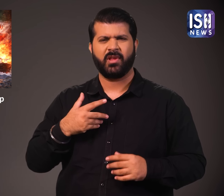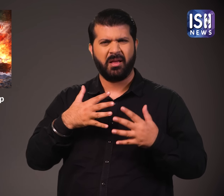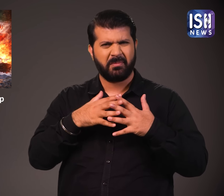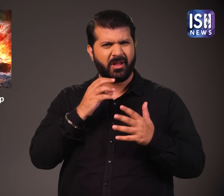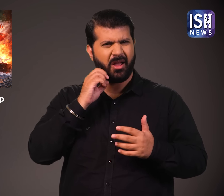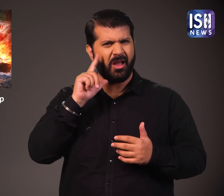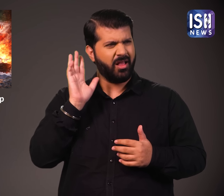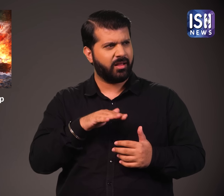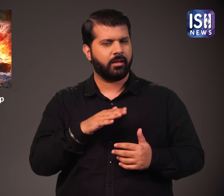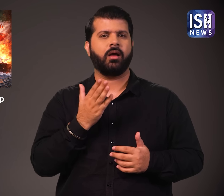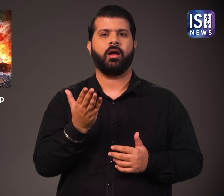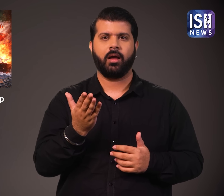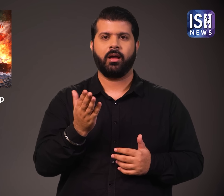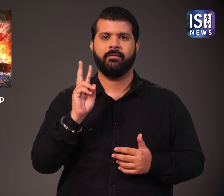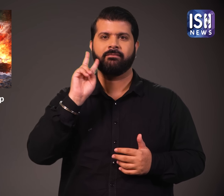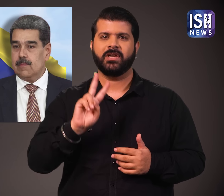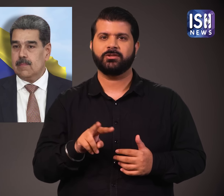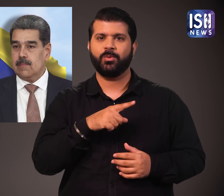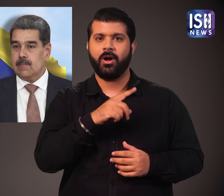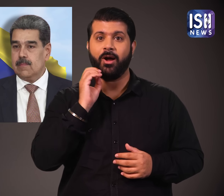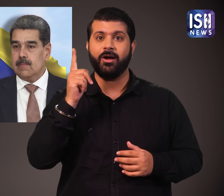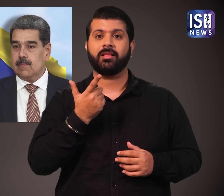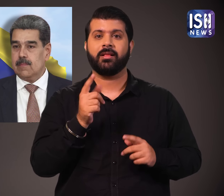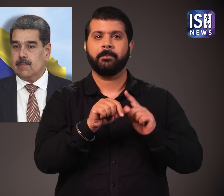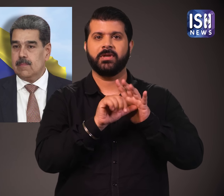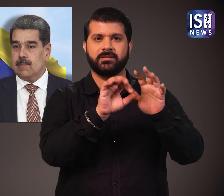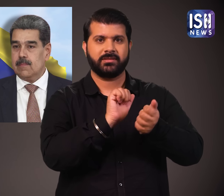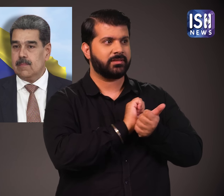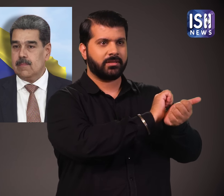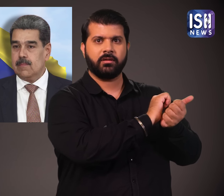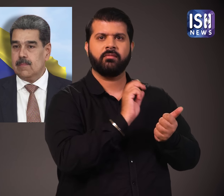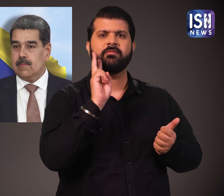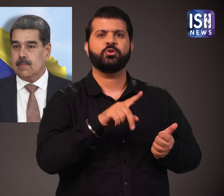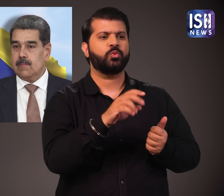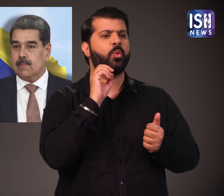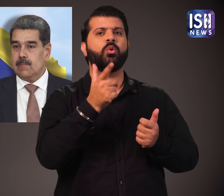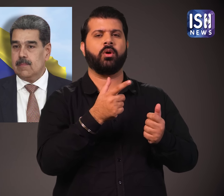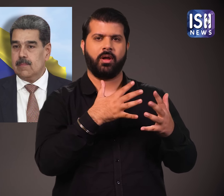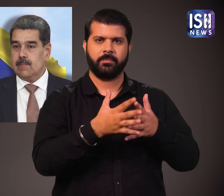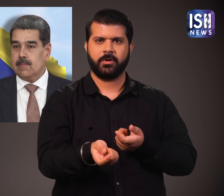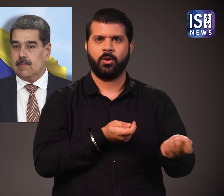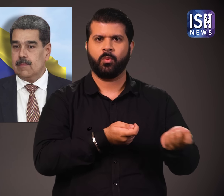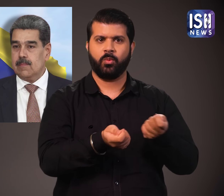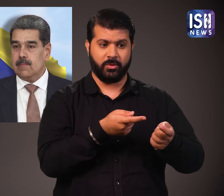The U.S. has access to oil through its control over Venezuelan oil resources after arresting its President.